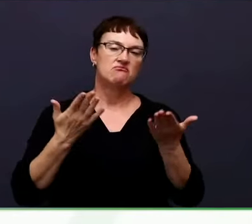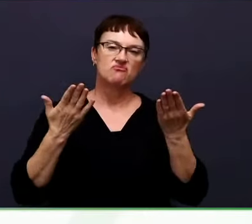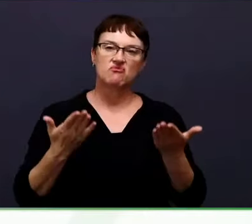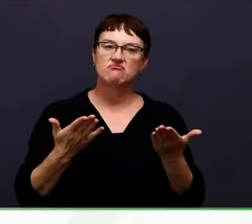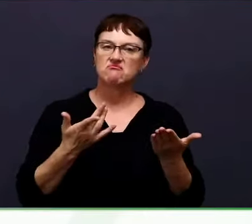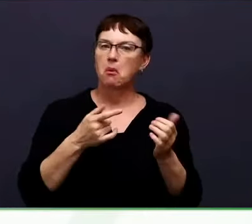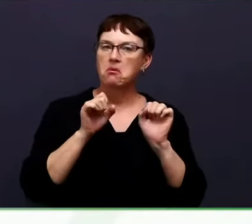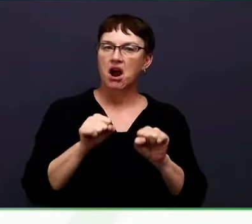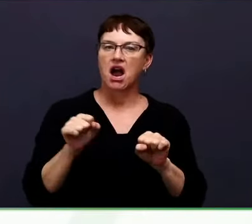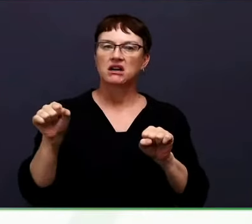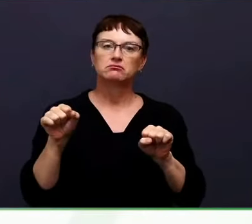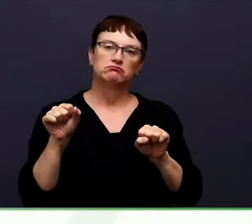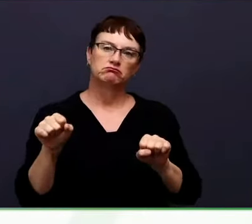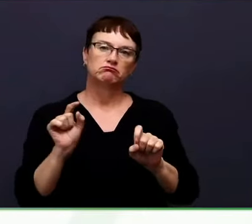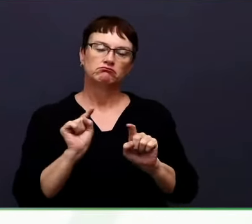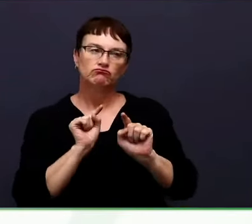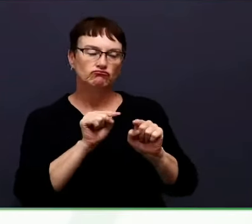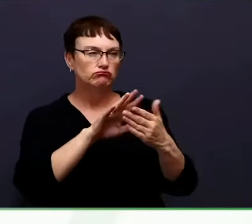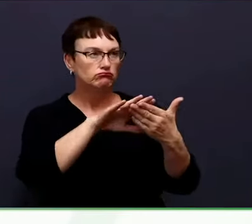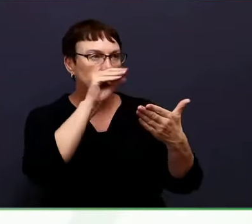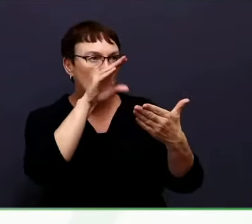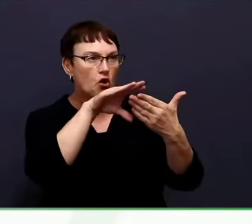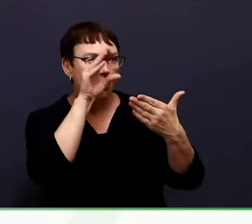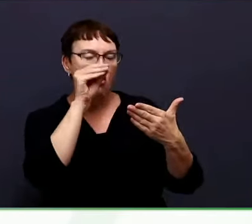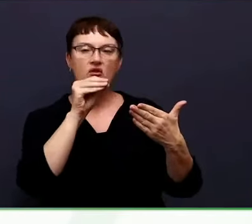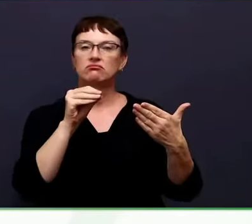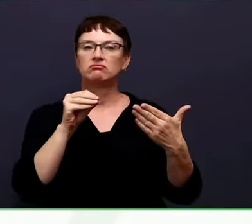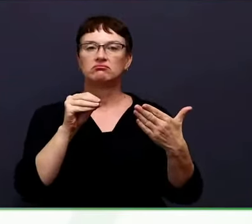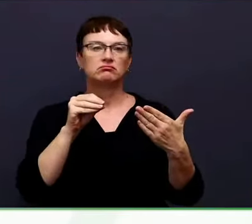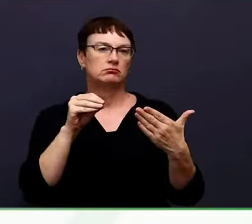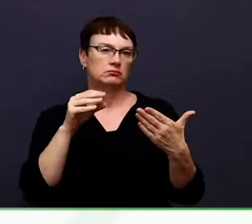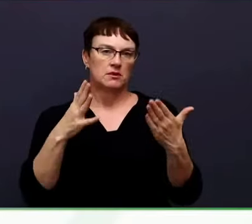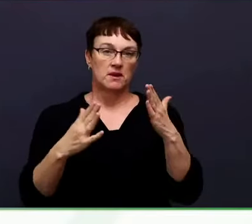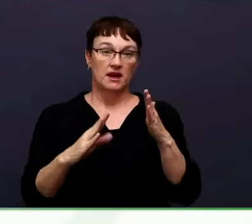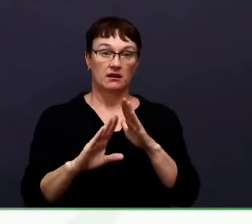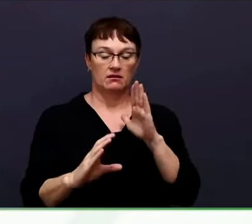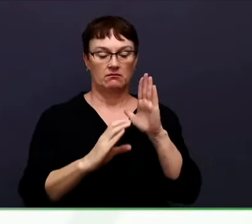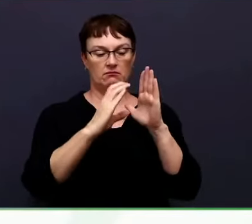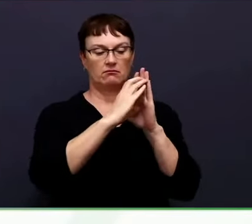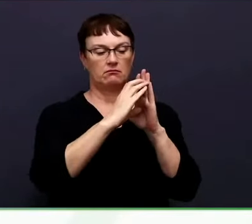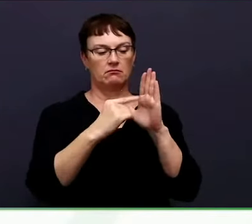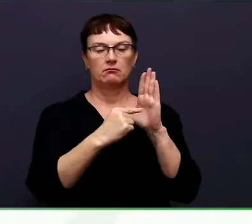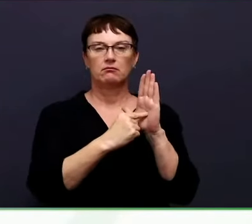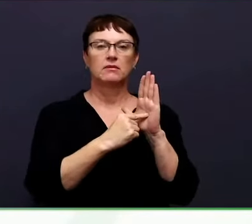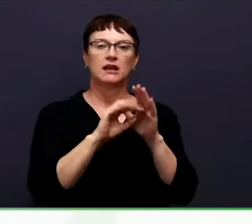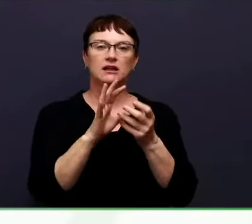What subject do you most concerned about? Who is in charge of that? Let us have a quiz on politics.